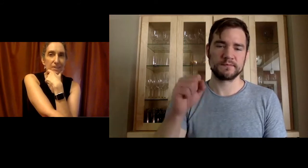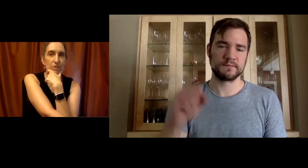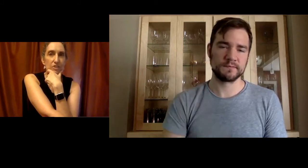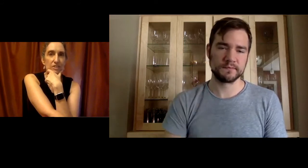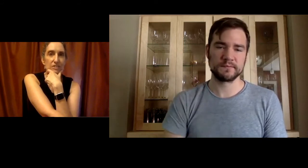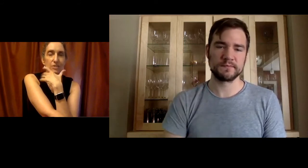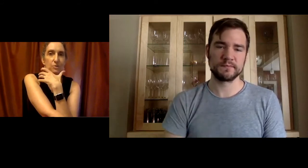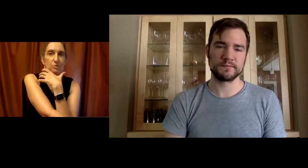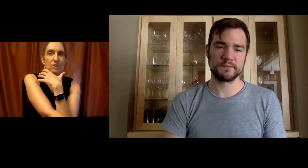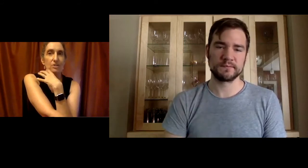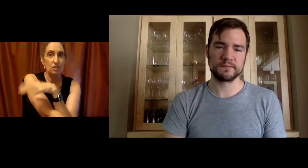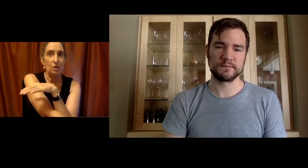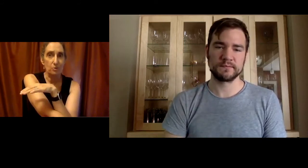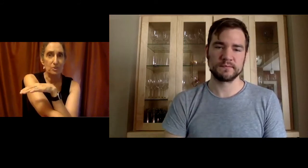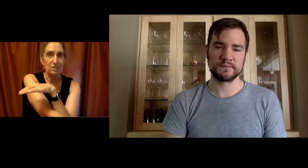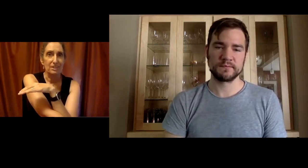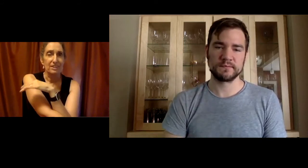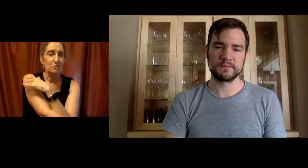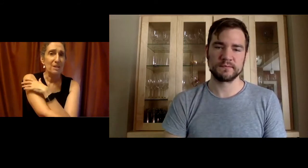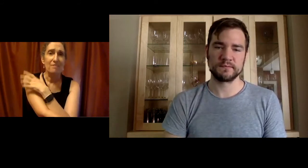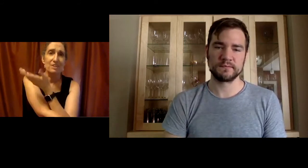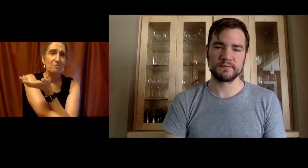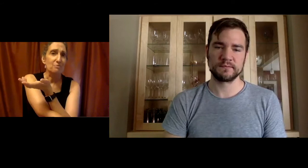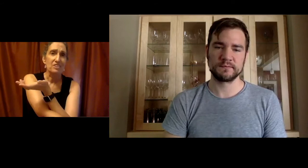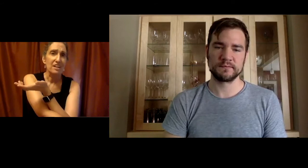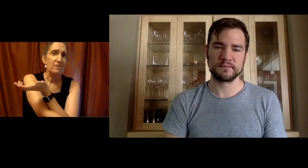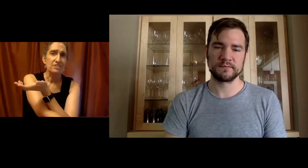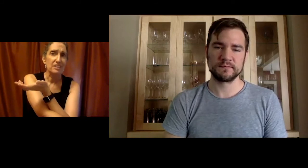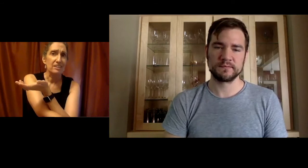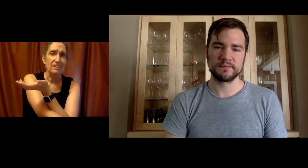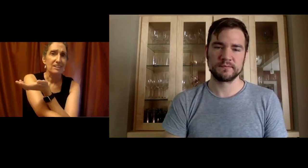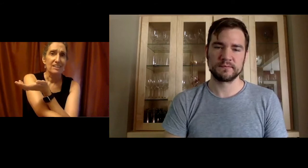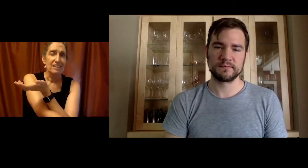You can just do shows 'cause we have enough rental houses here